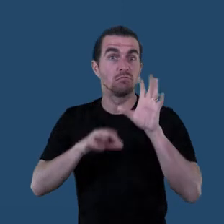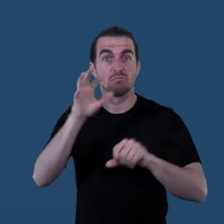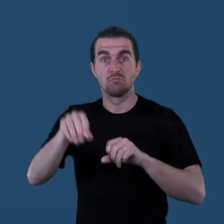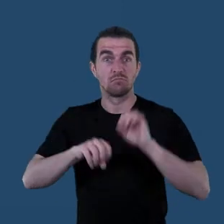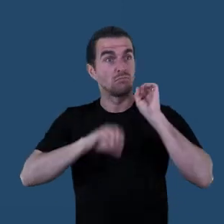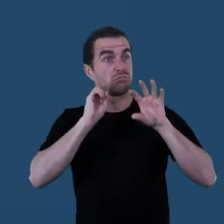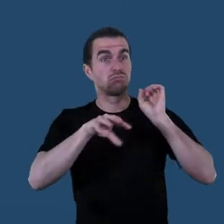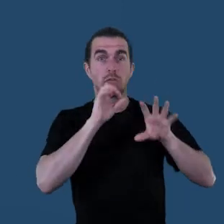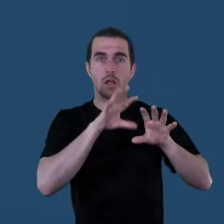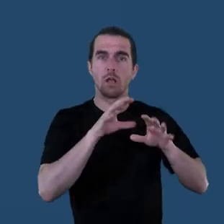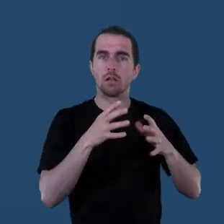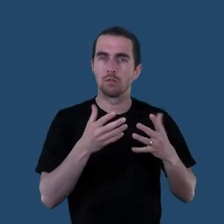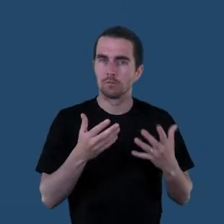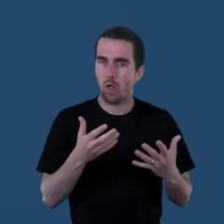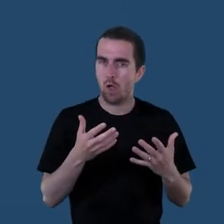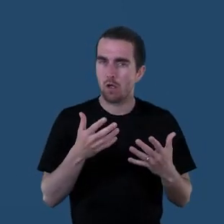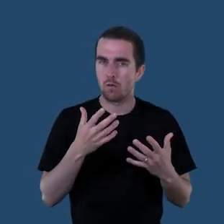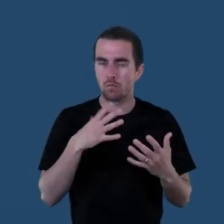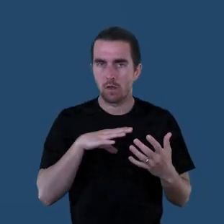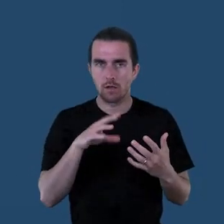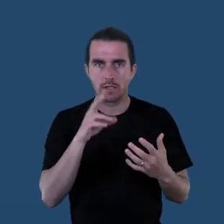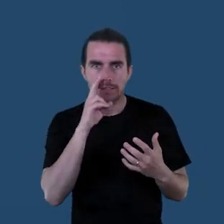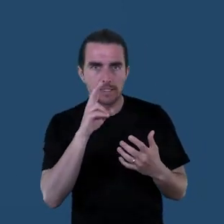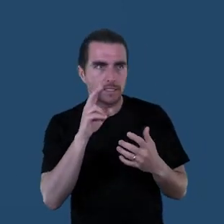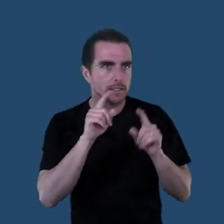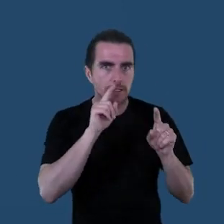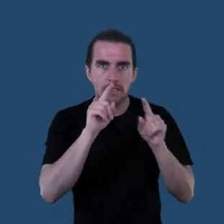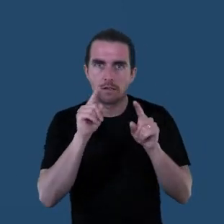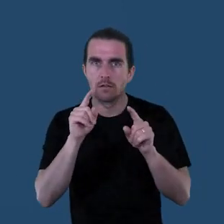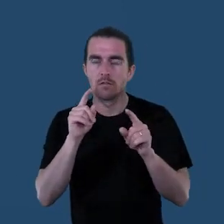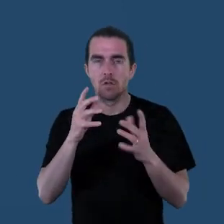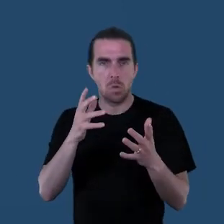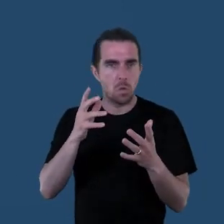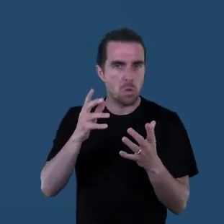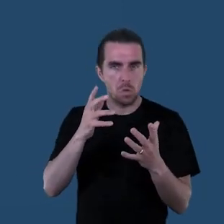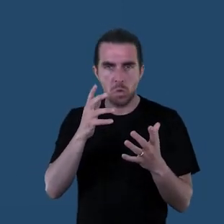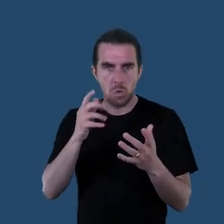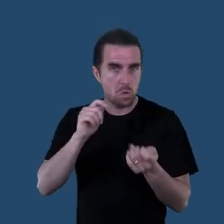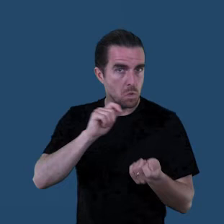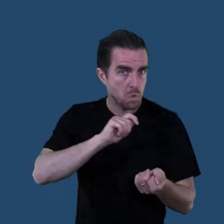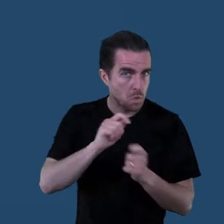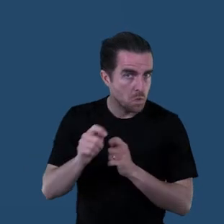You want to get one of everything and see you've got it. Richard, I think you touched on the fact that